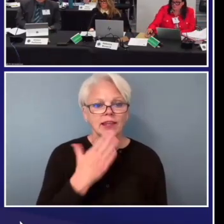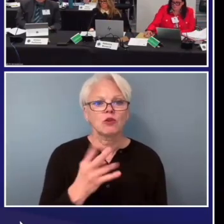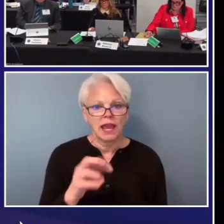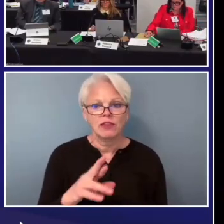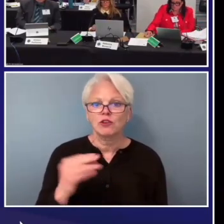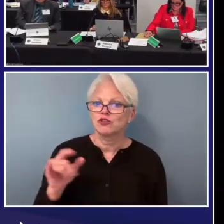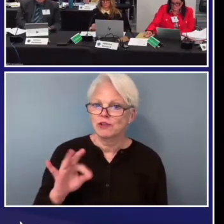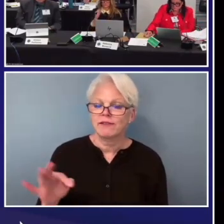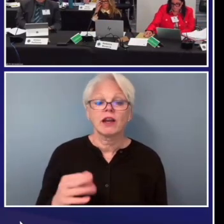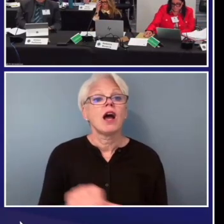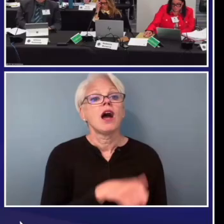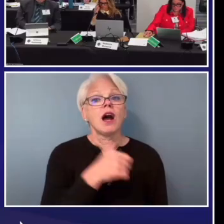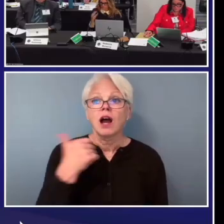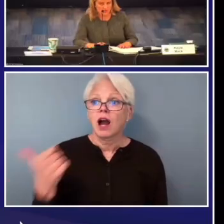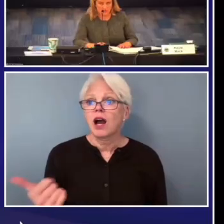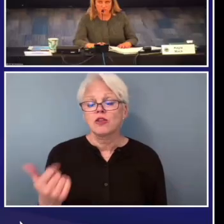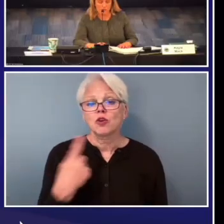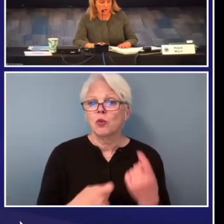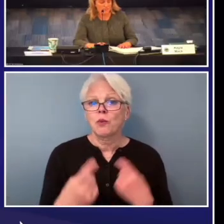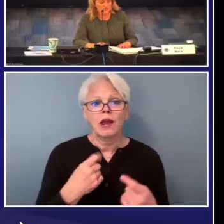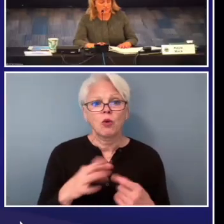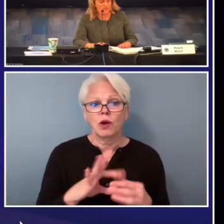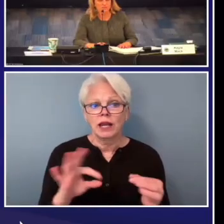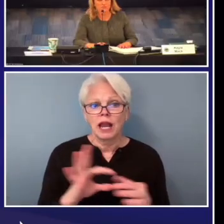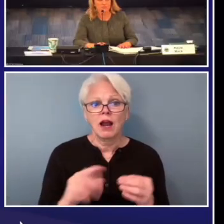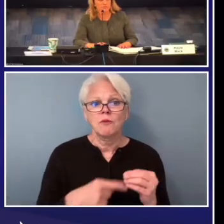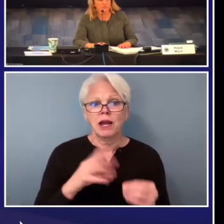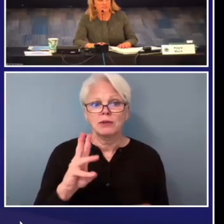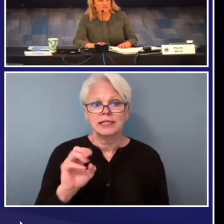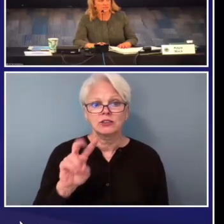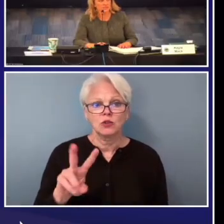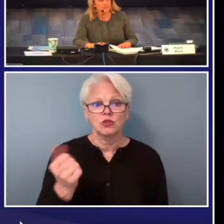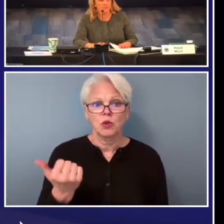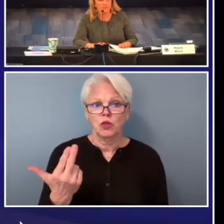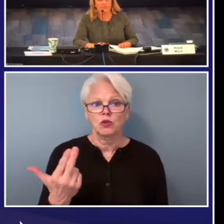Are there any other questions or comments about 60213 before we move on?